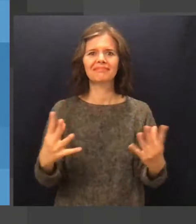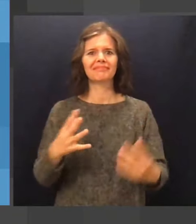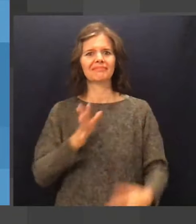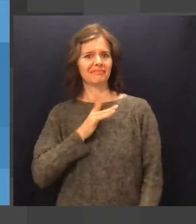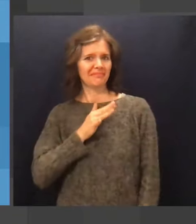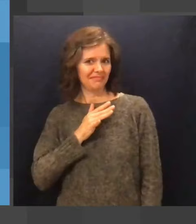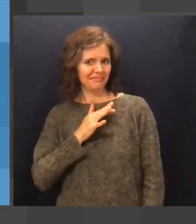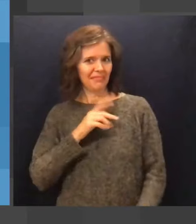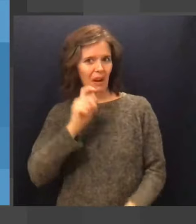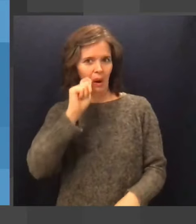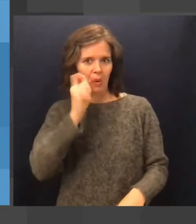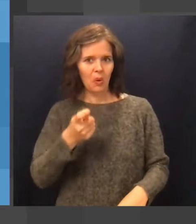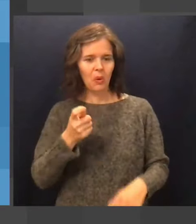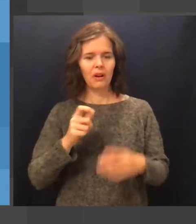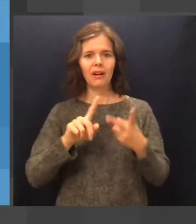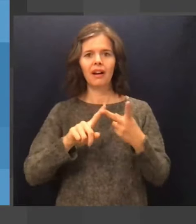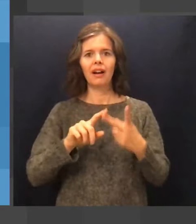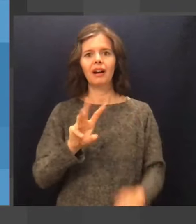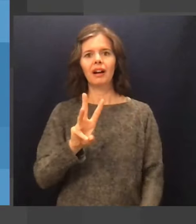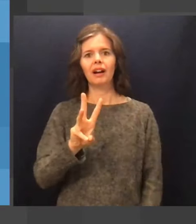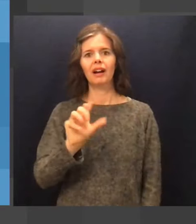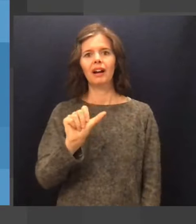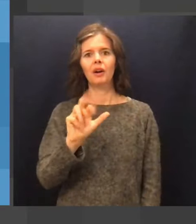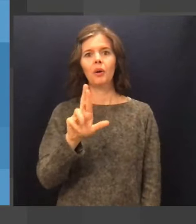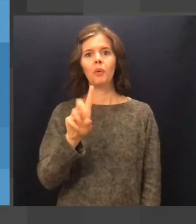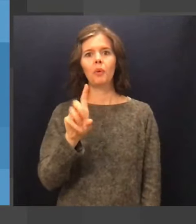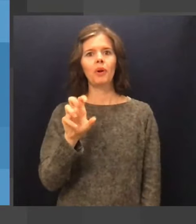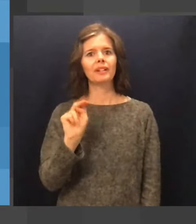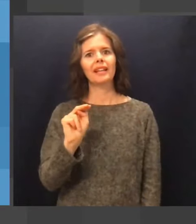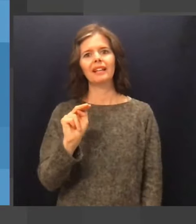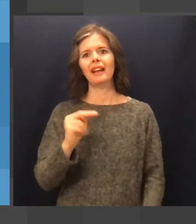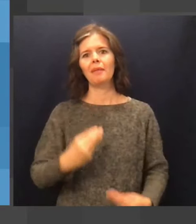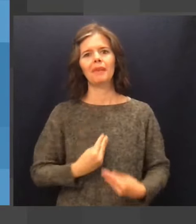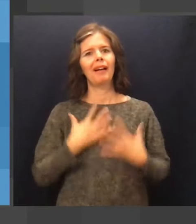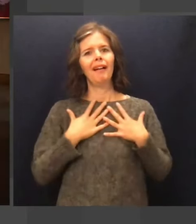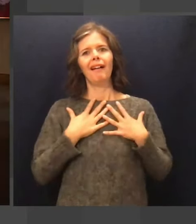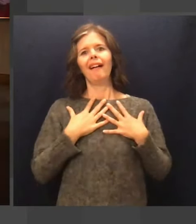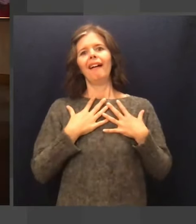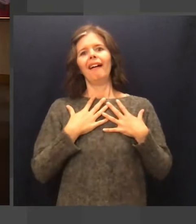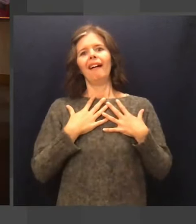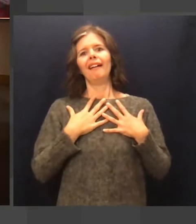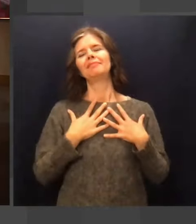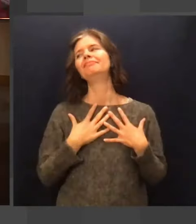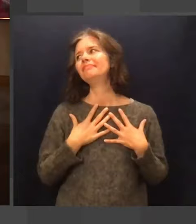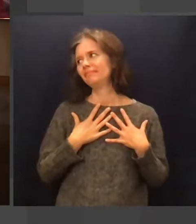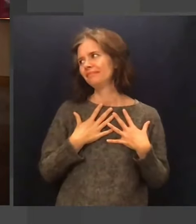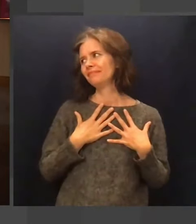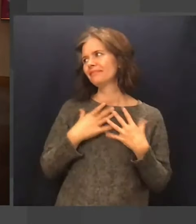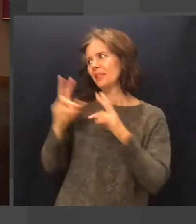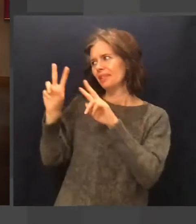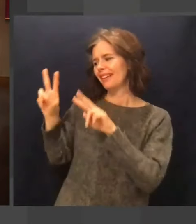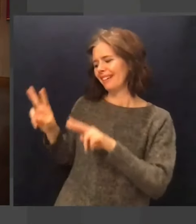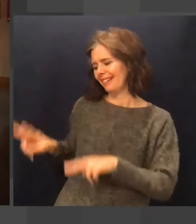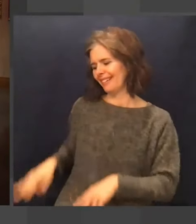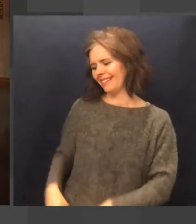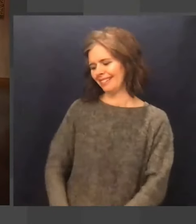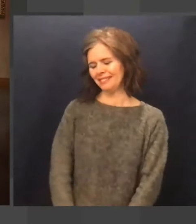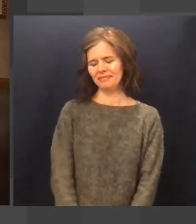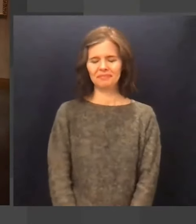YES. THERE ARE SO MANY COOL THINGS THAT YOU CAN BUILD WITH THAT. AND THE WARDEN.